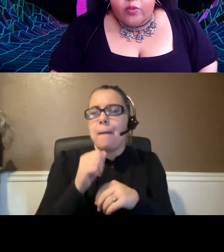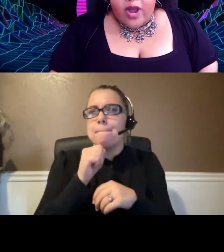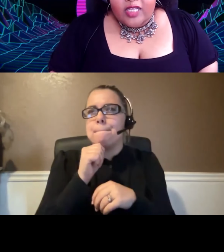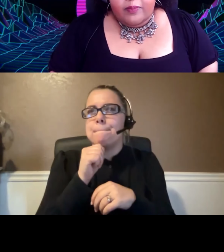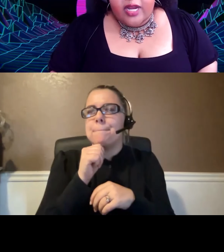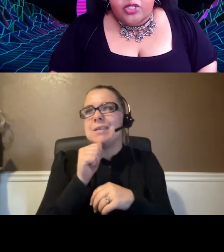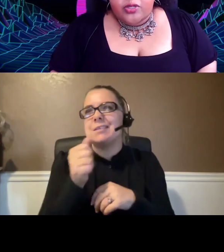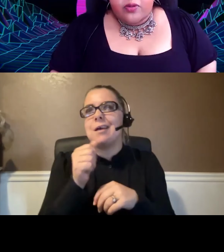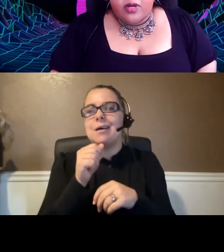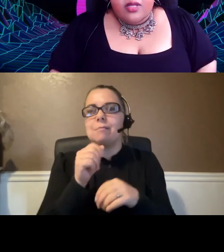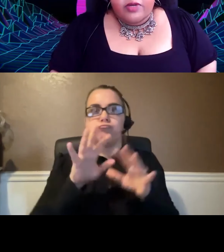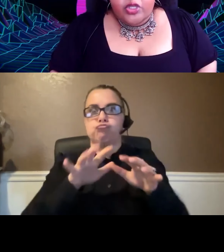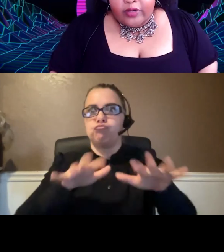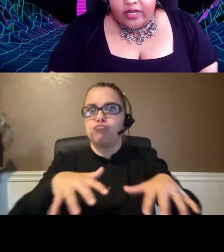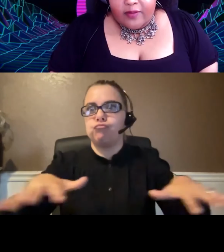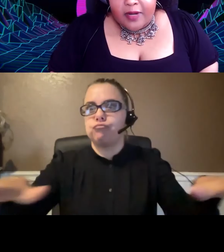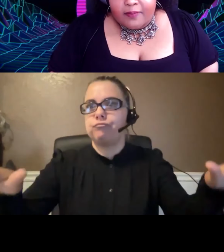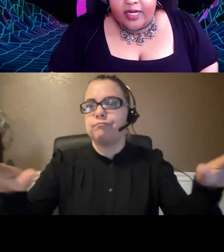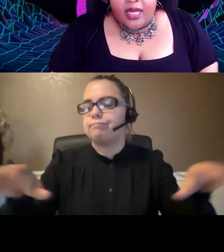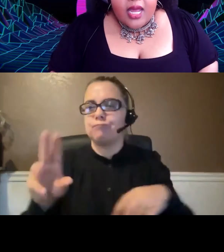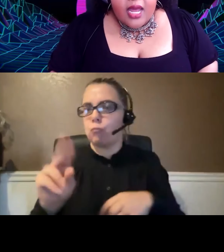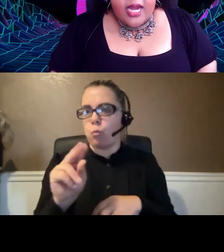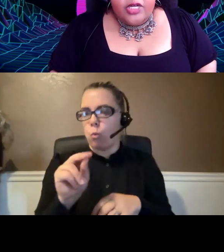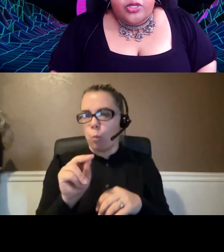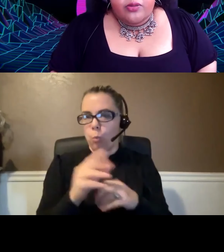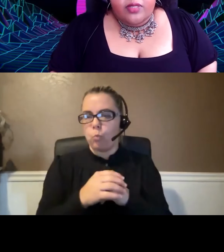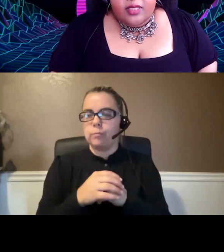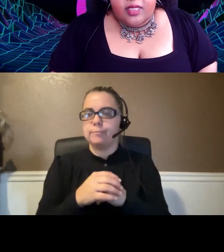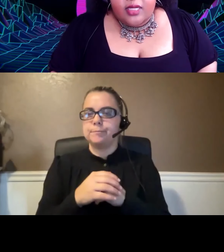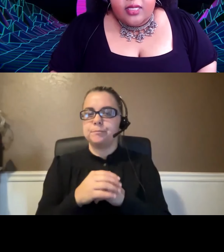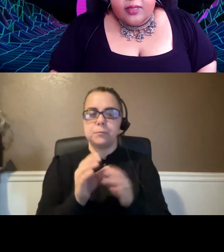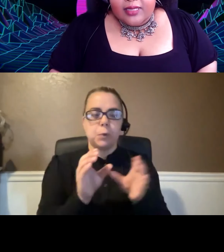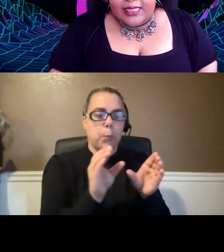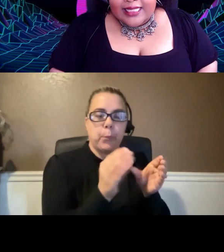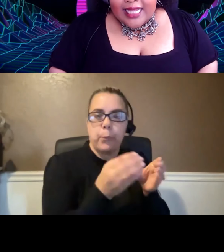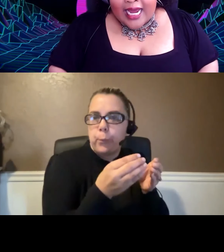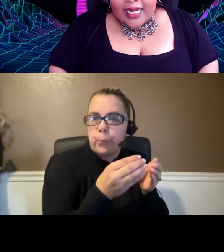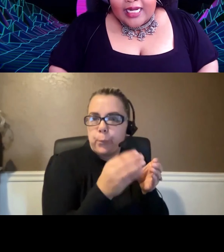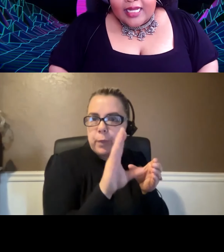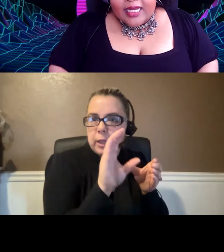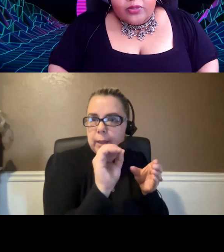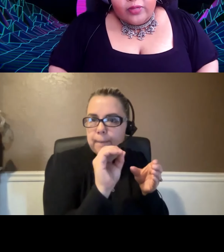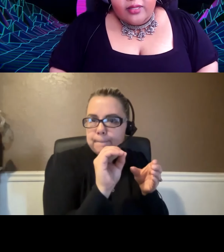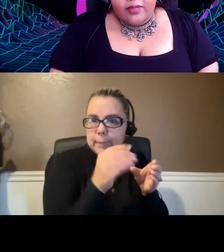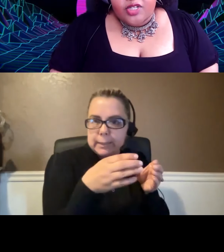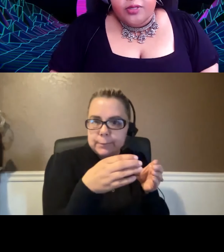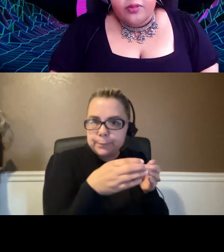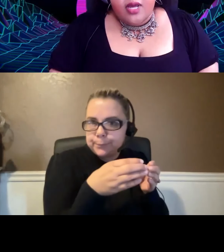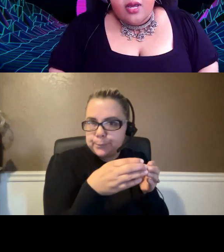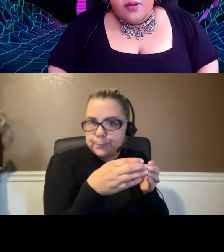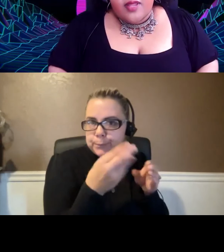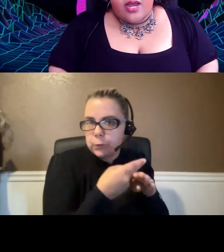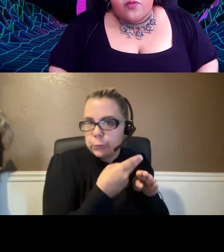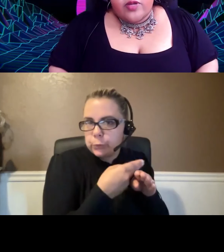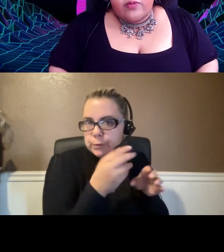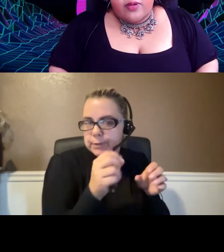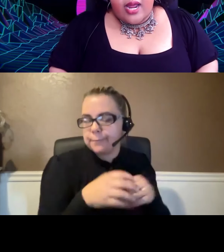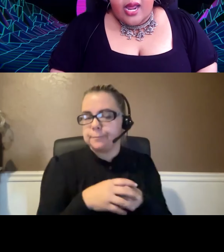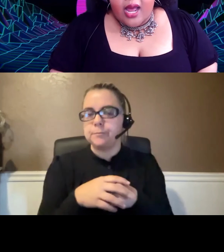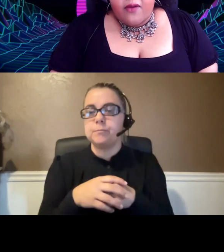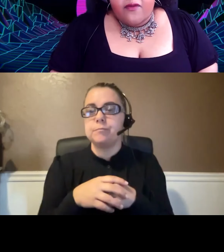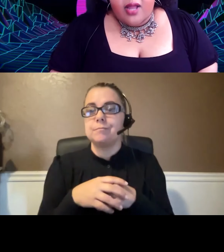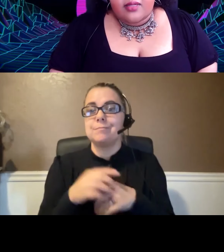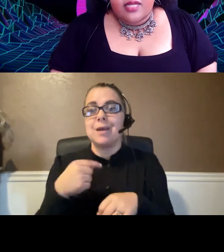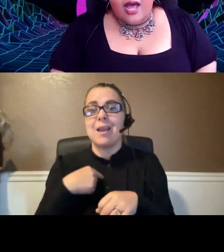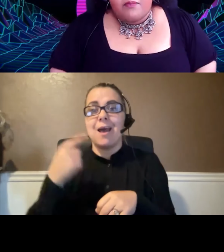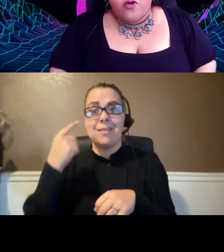widespread to the majority of the public. I do think in 2032 that we will have a lot more